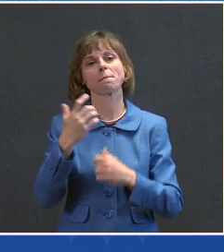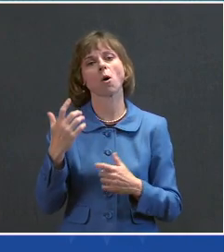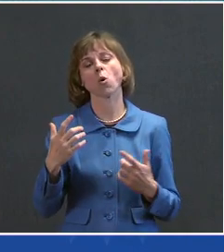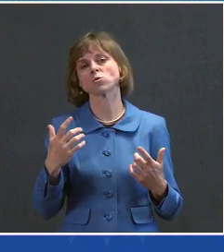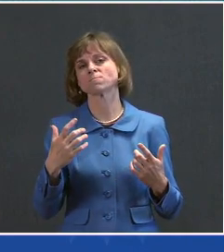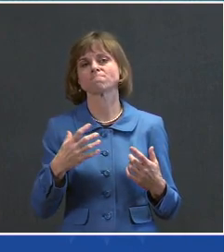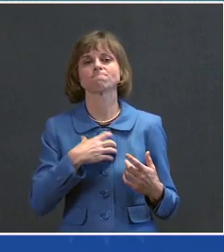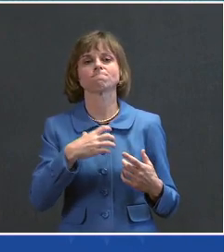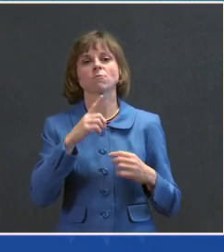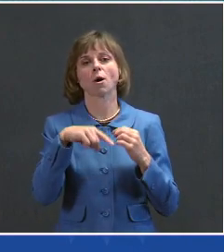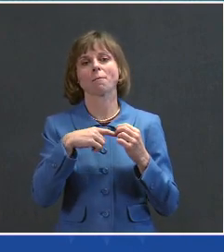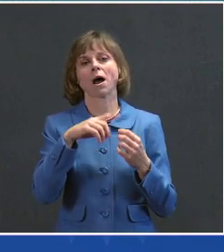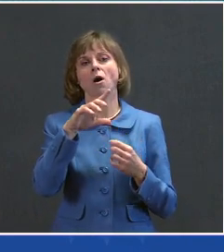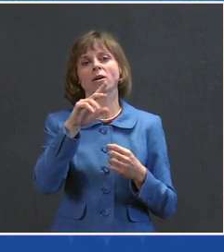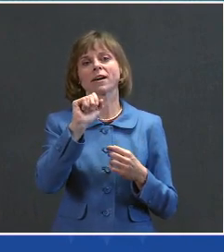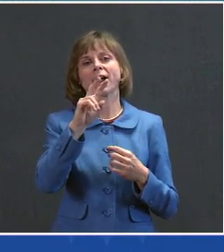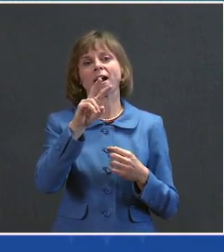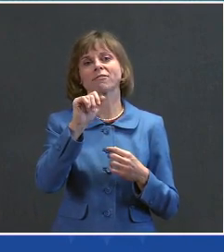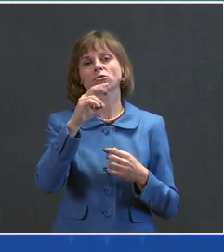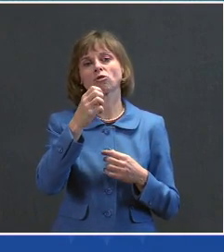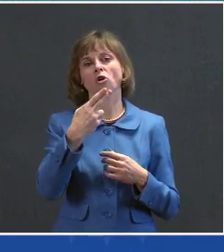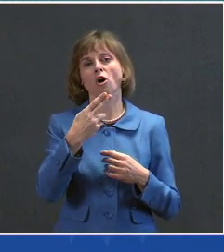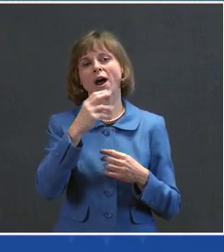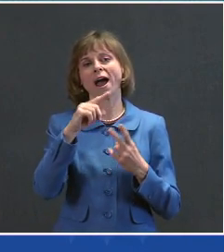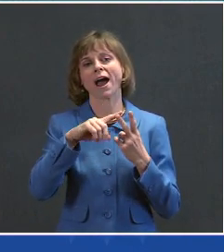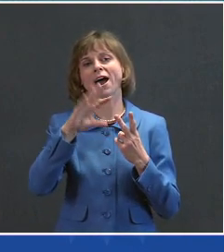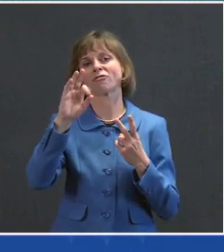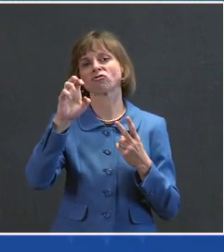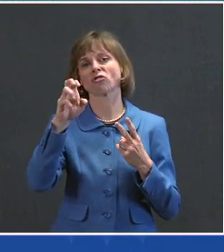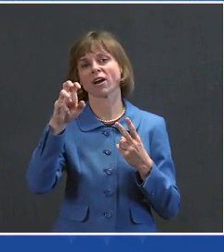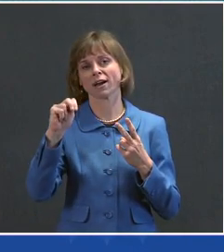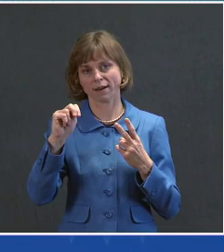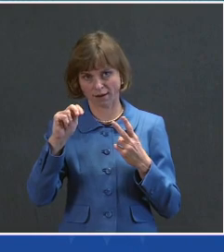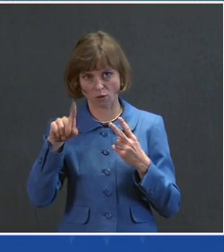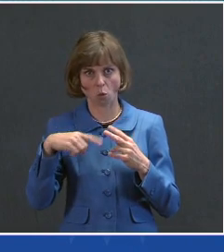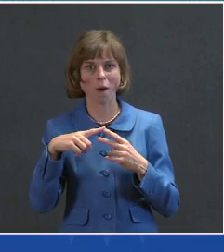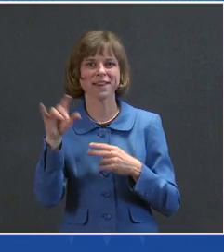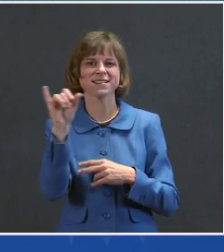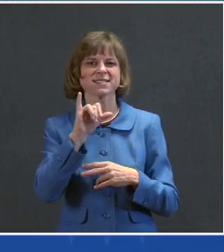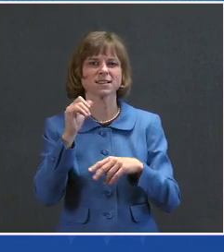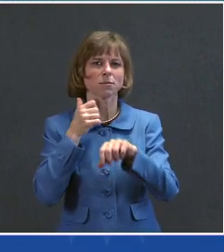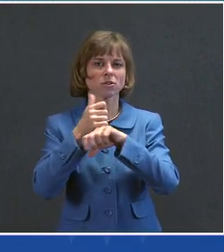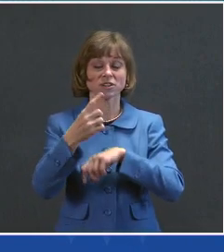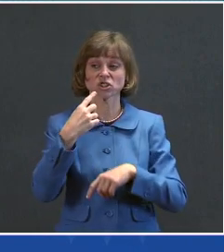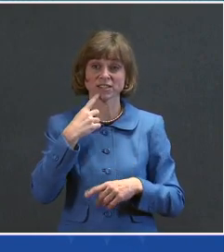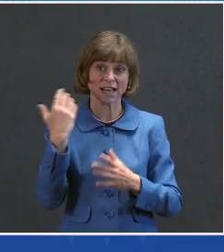when they faced similar allegations. She said repeatedly, "I believe them" -- the women.